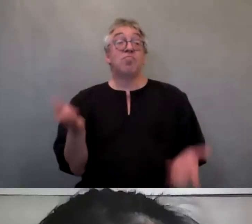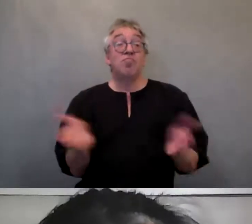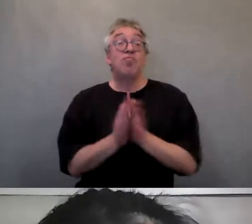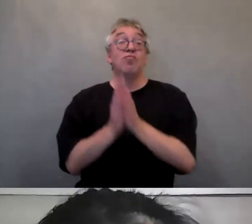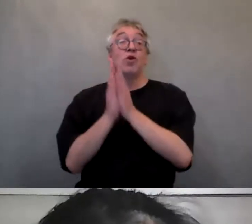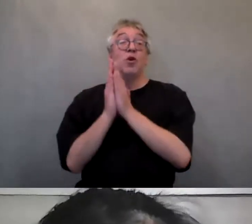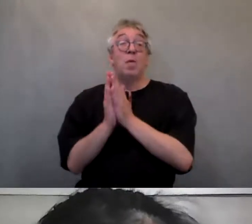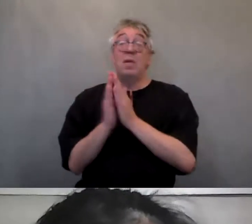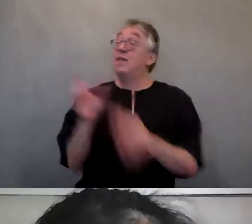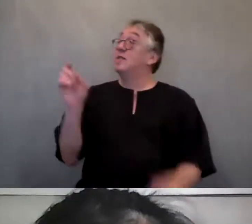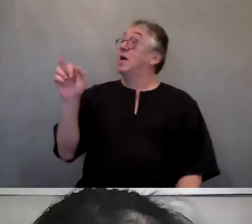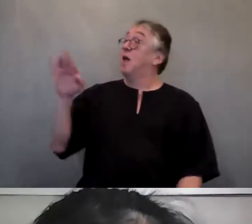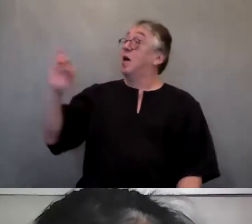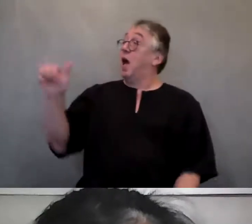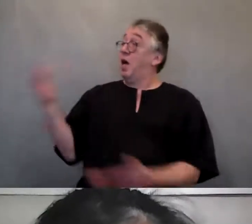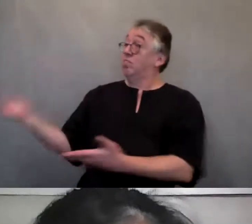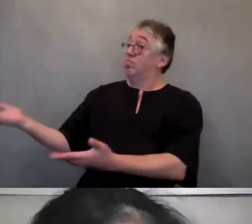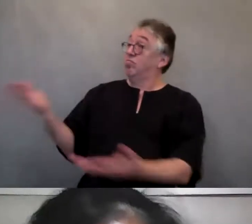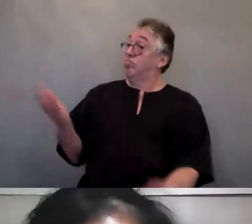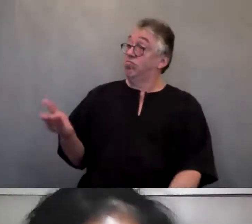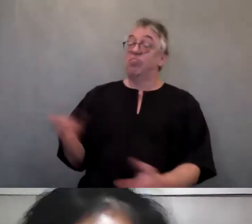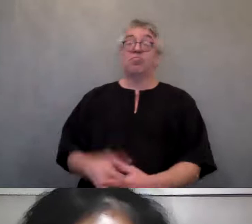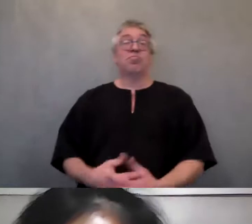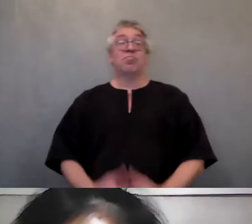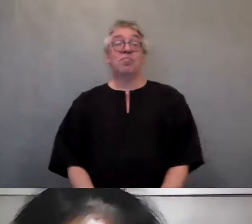and professional advocacy committee. Darja, please